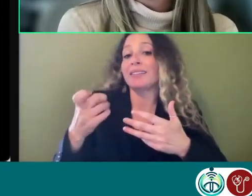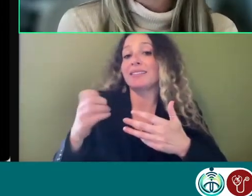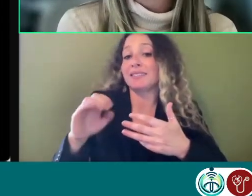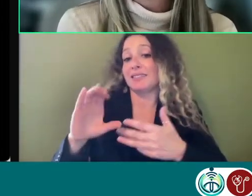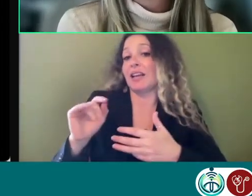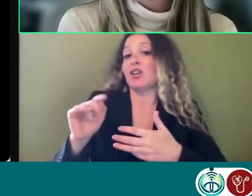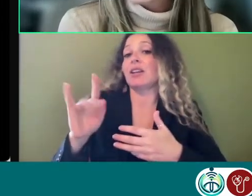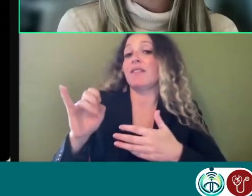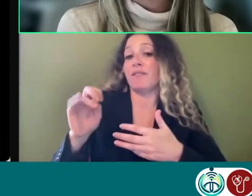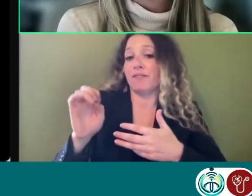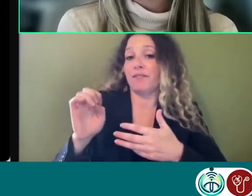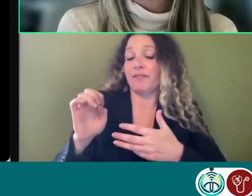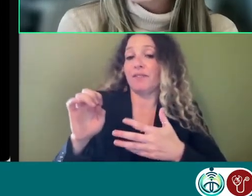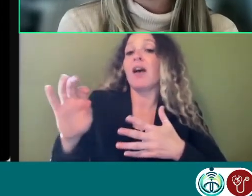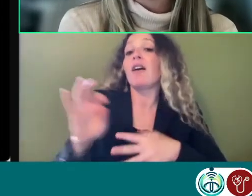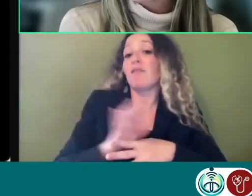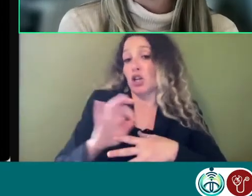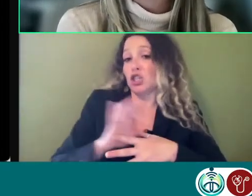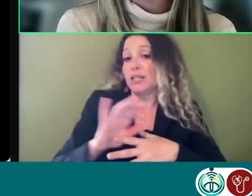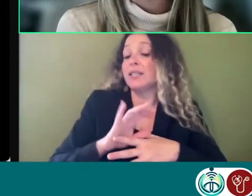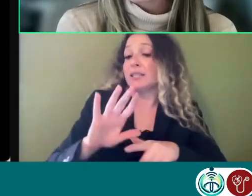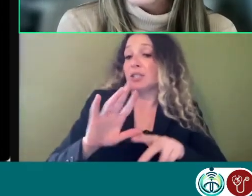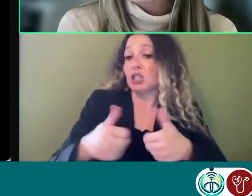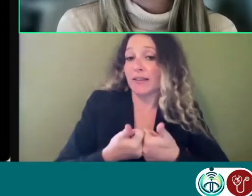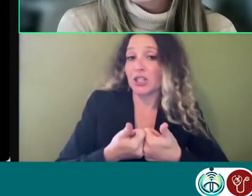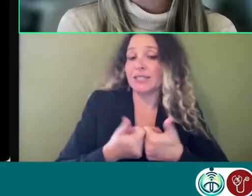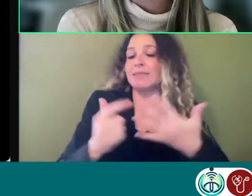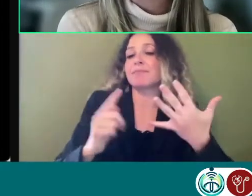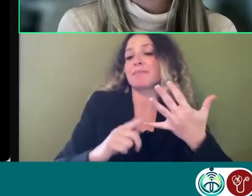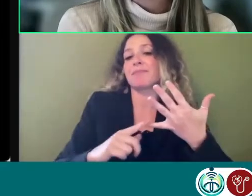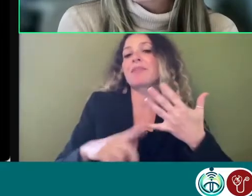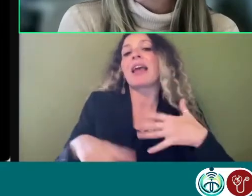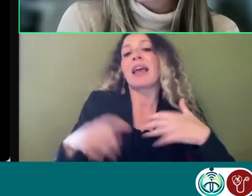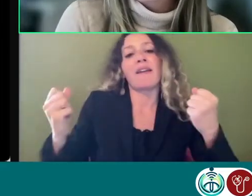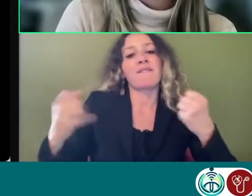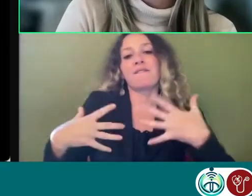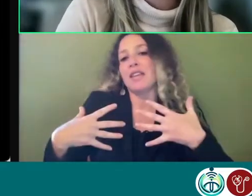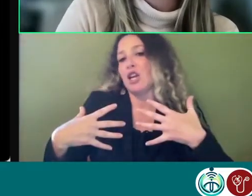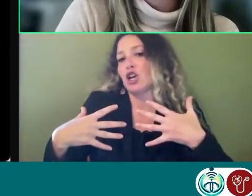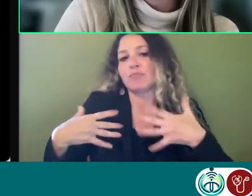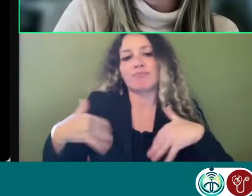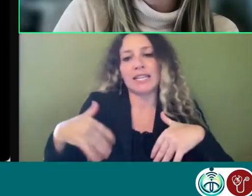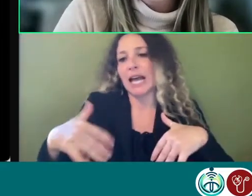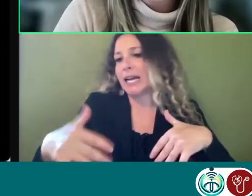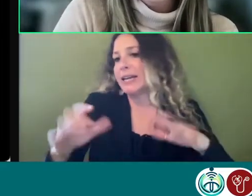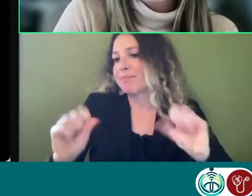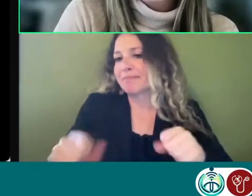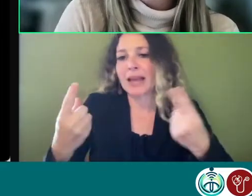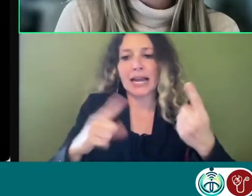is fear and anxiety that individuals can face actually in a clinical environment as well.